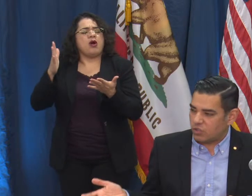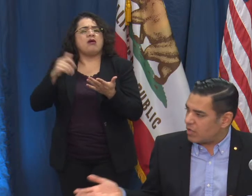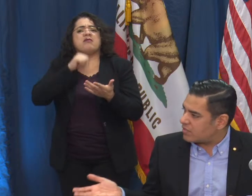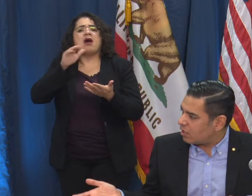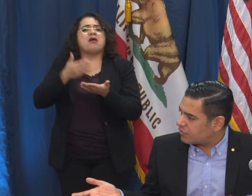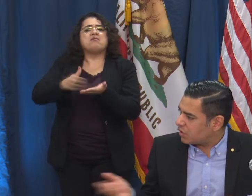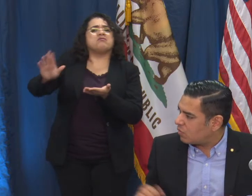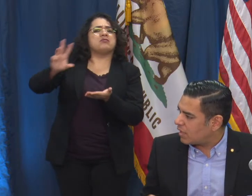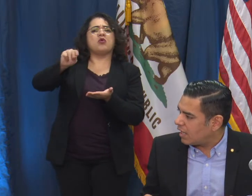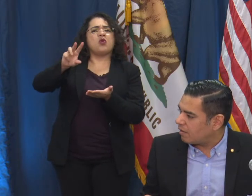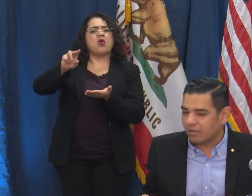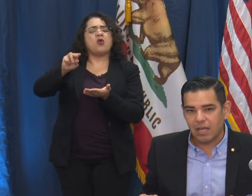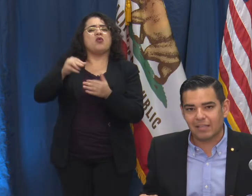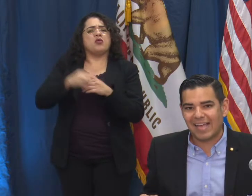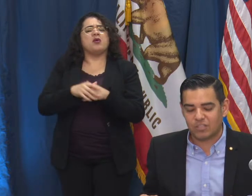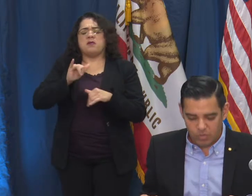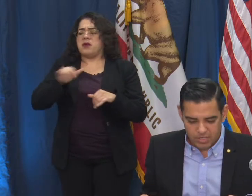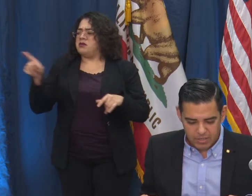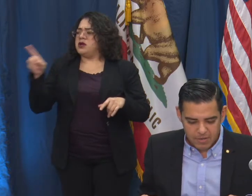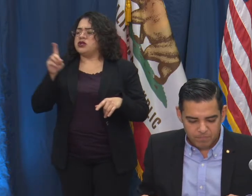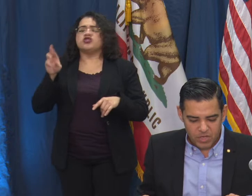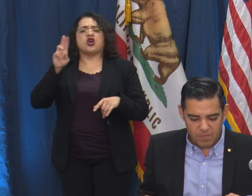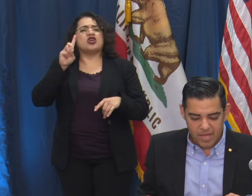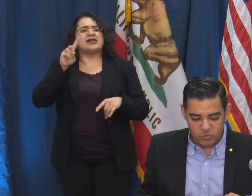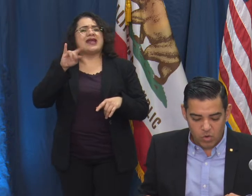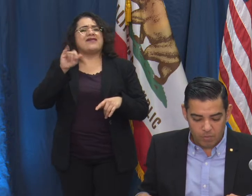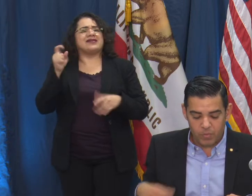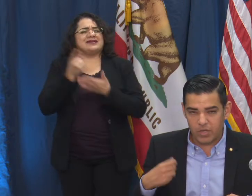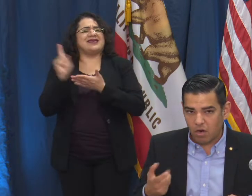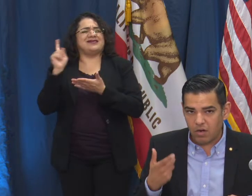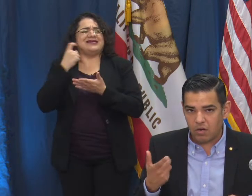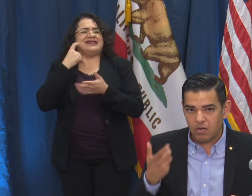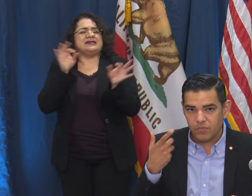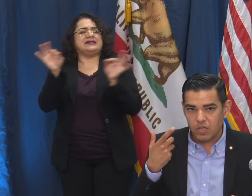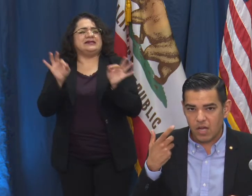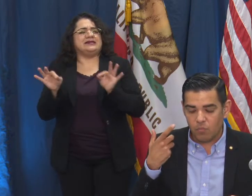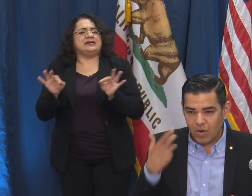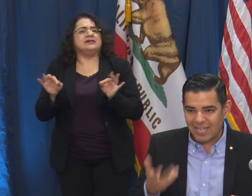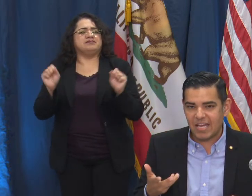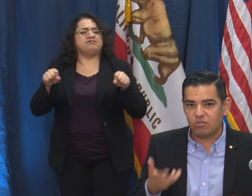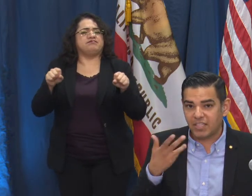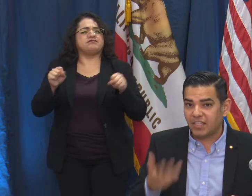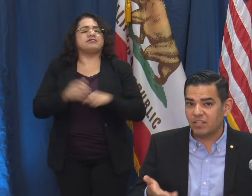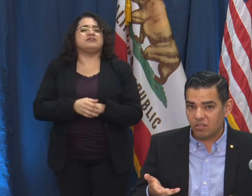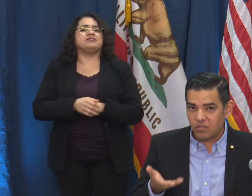addressed that also last week as well but we are right now digging into this